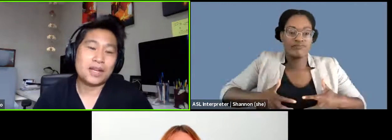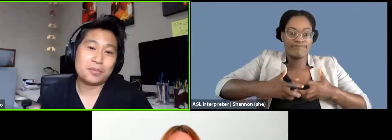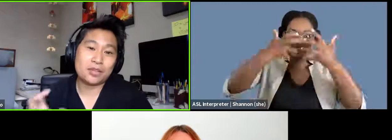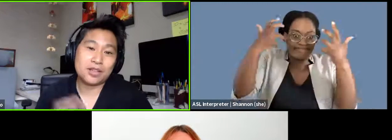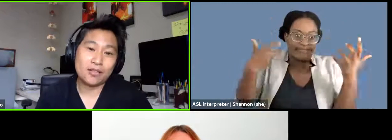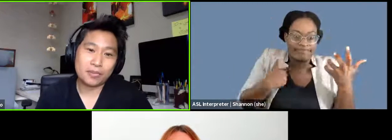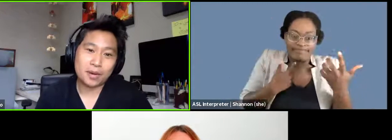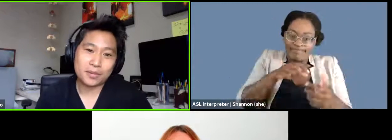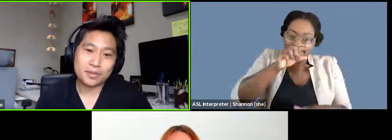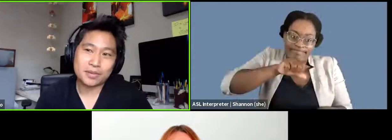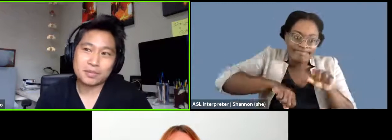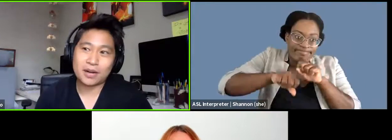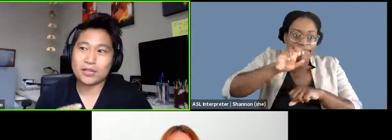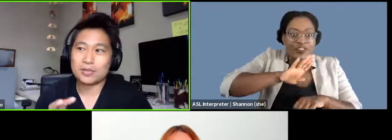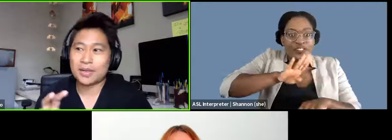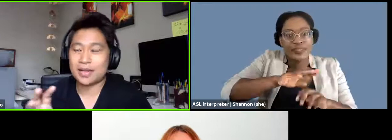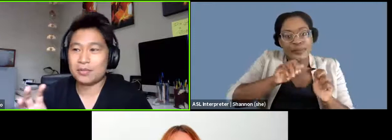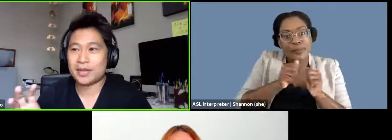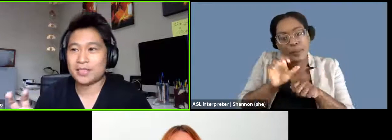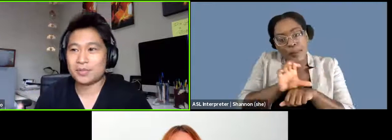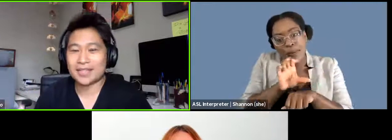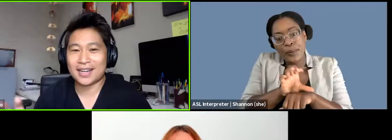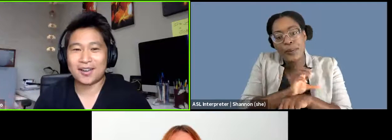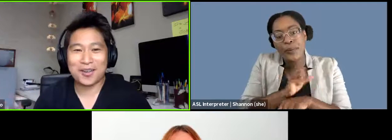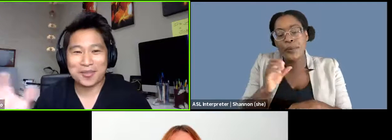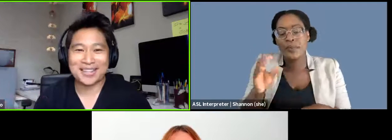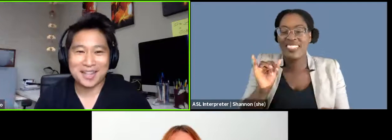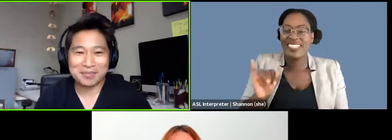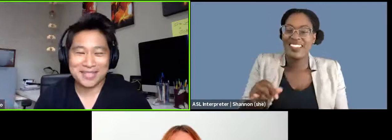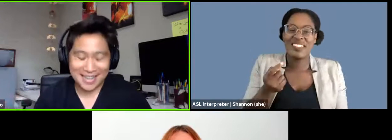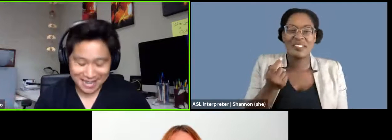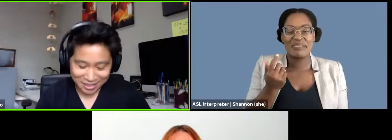being able to solve the problems but also being able to help customers that aren't already upset.